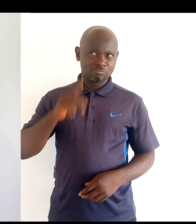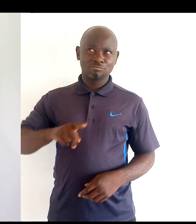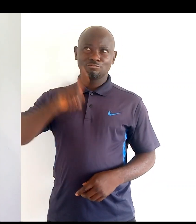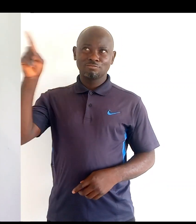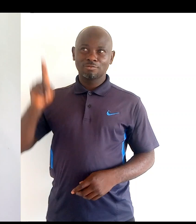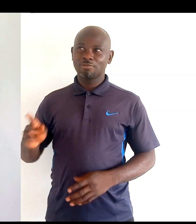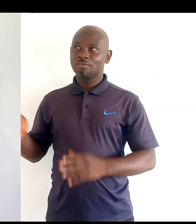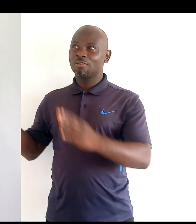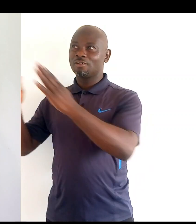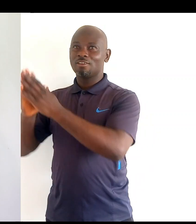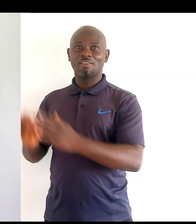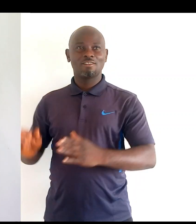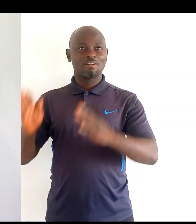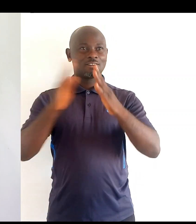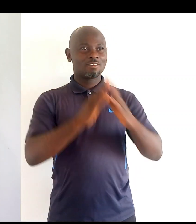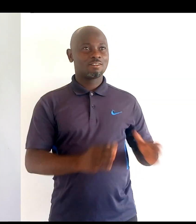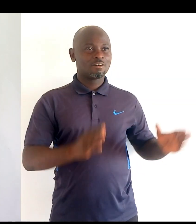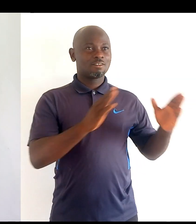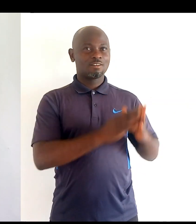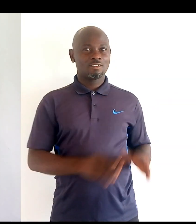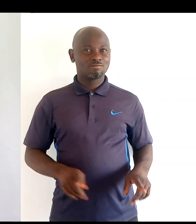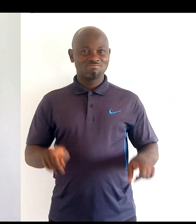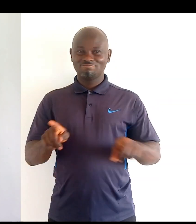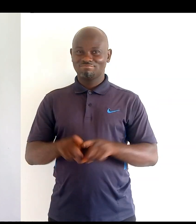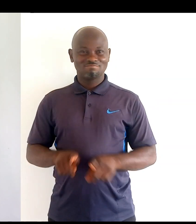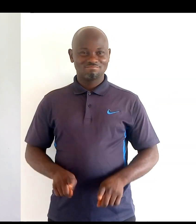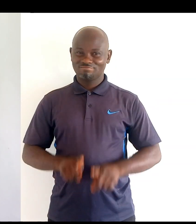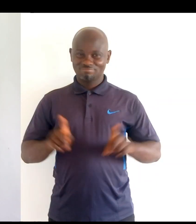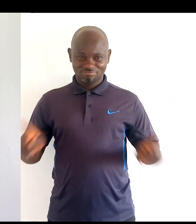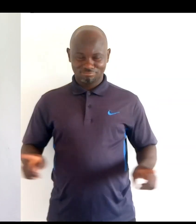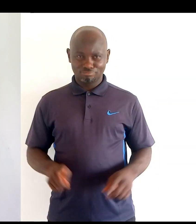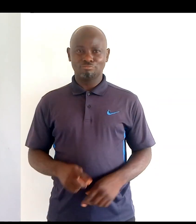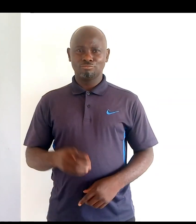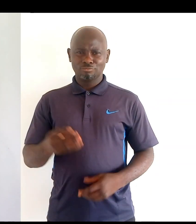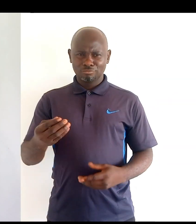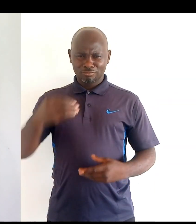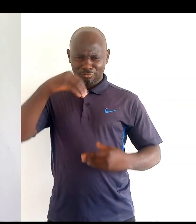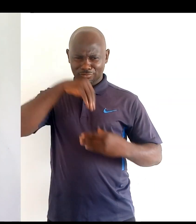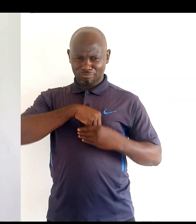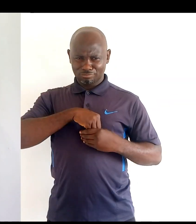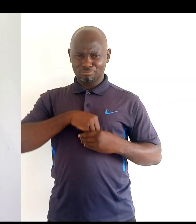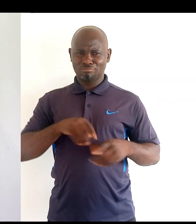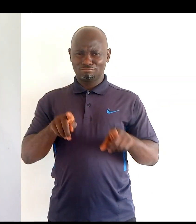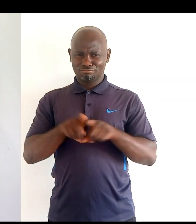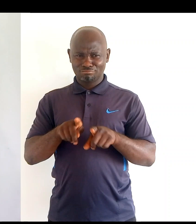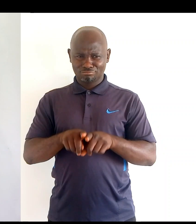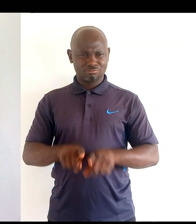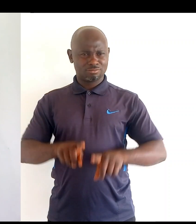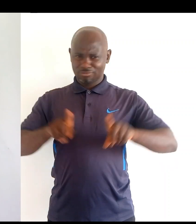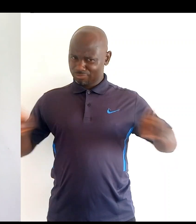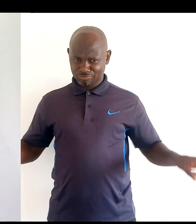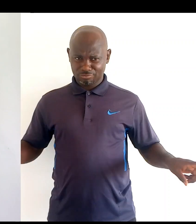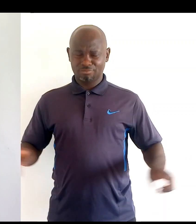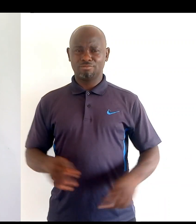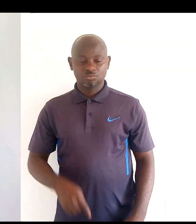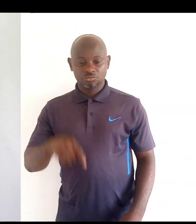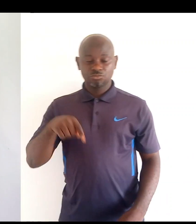communities. So obviously, if such a deaf person, a deaf child, a deaf adult, is exposed to these